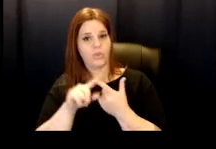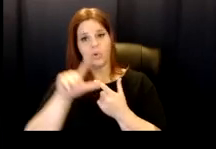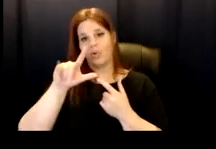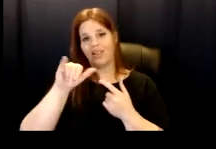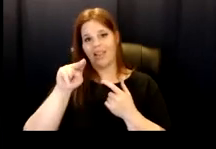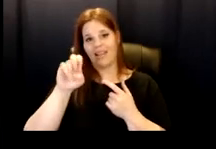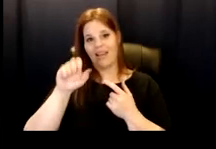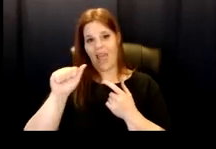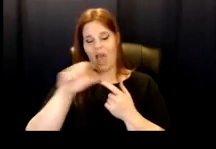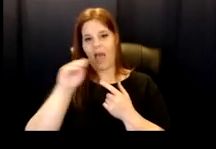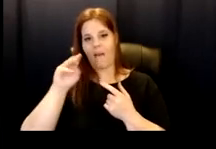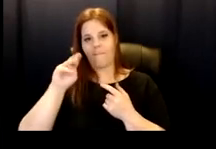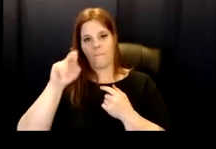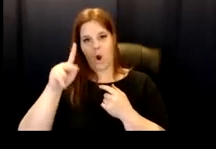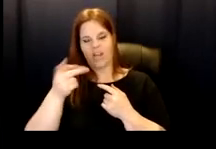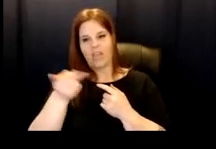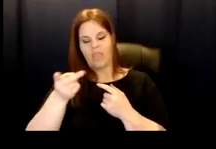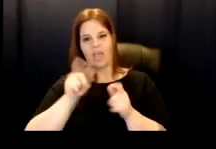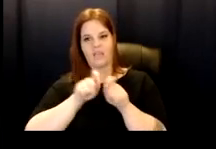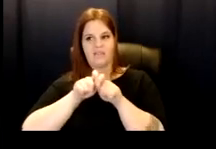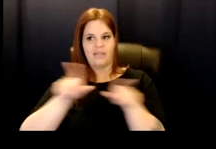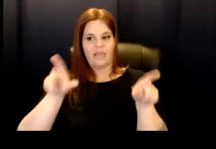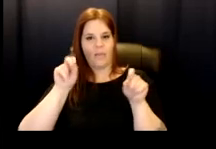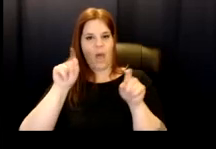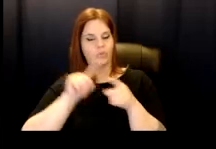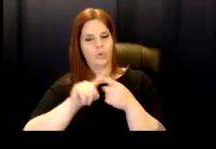Mark and I think they can send them out to all attendees.